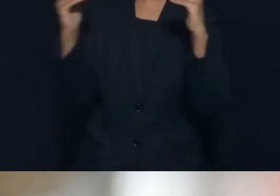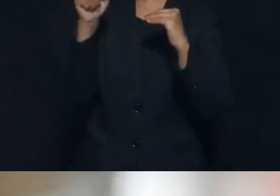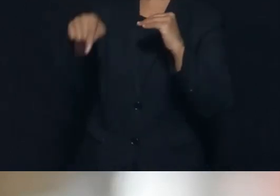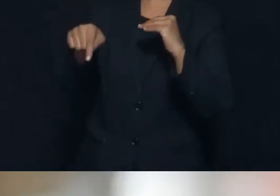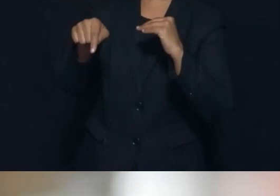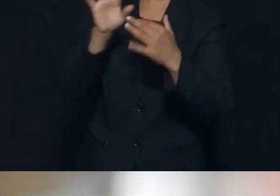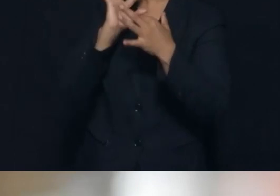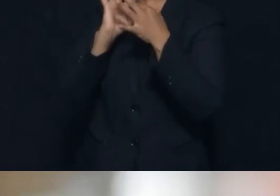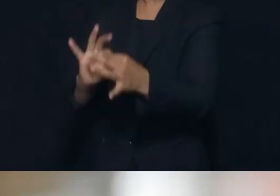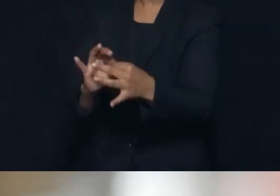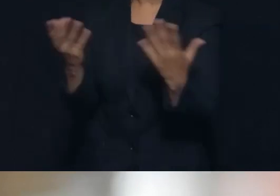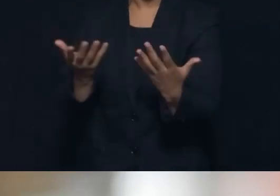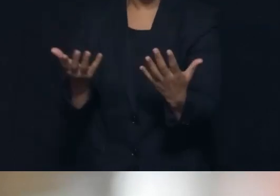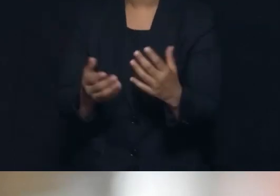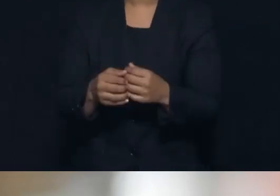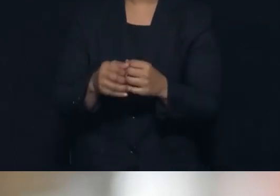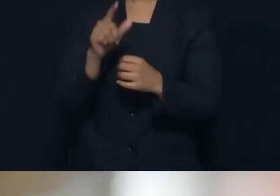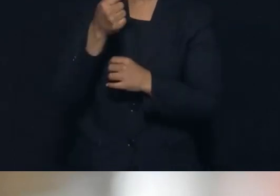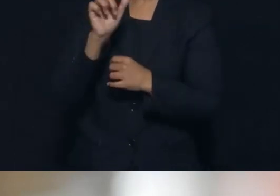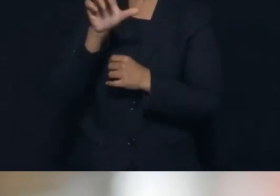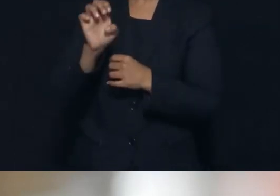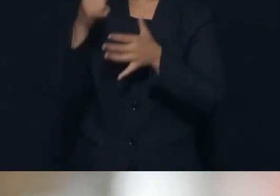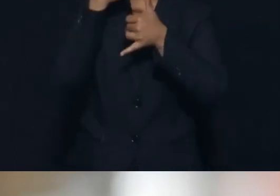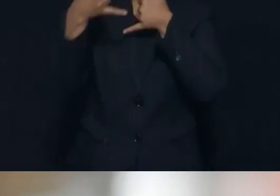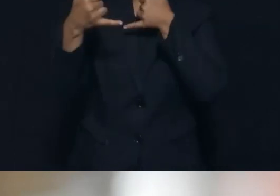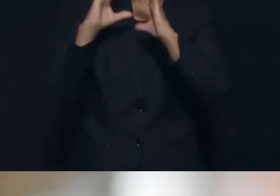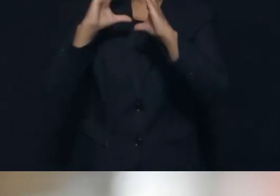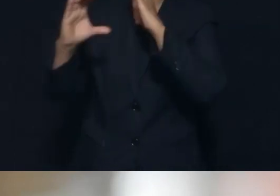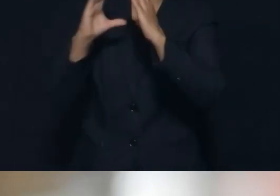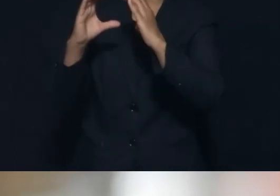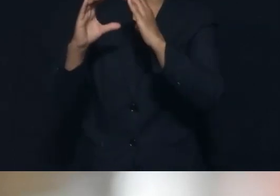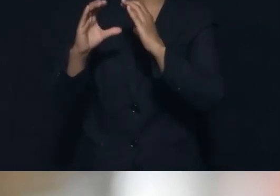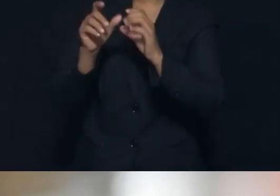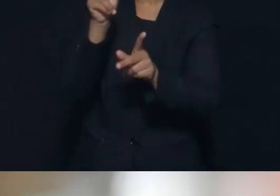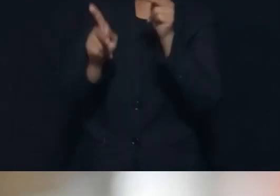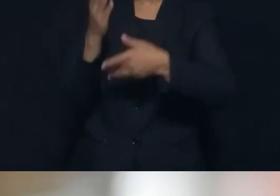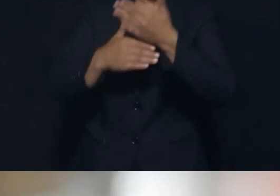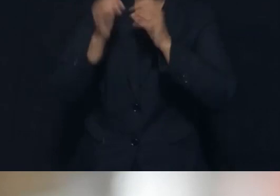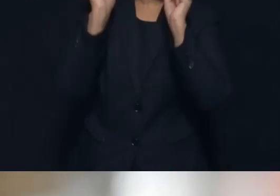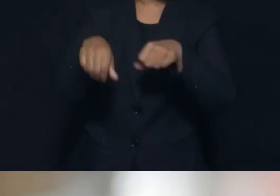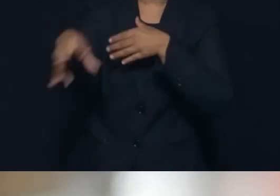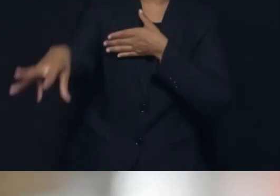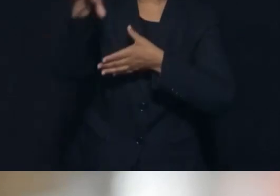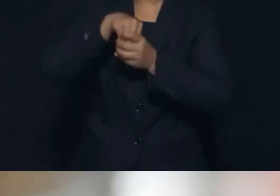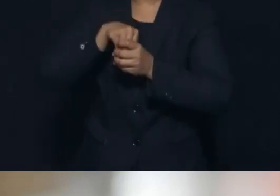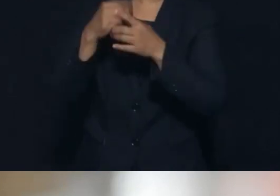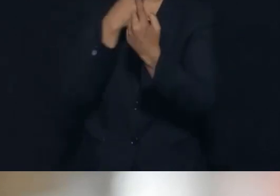also? Or are you only working with national partners? In the center 34 national experts. In the big countries, Italy, France, Spain, Germany.